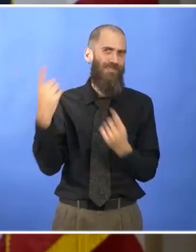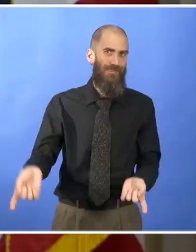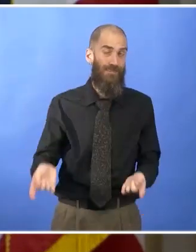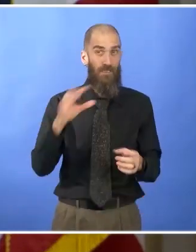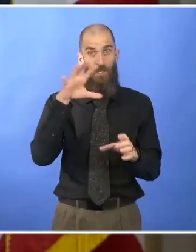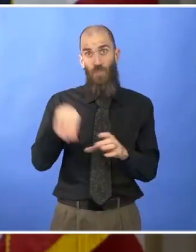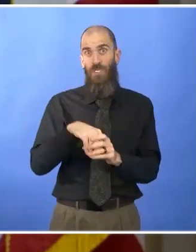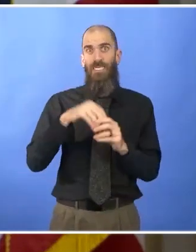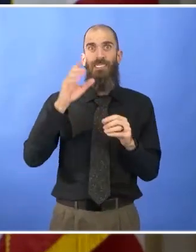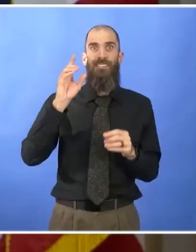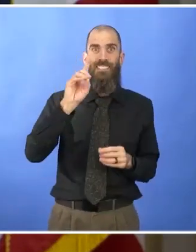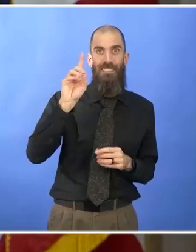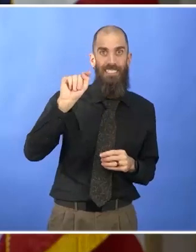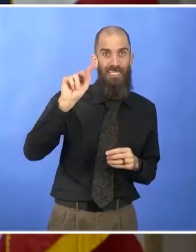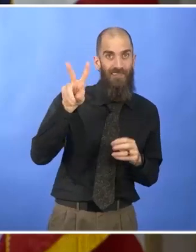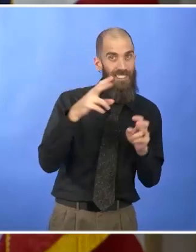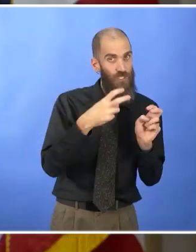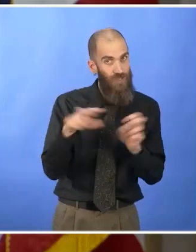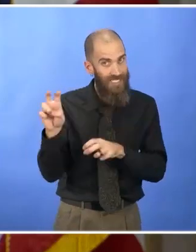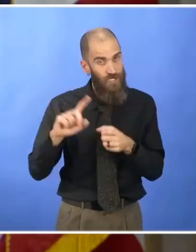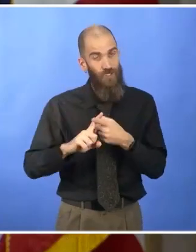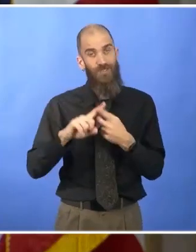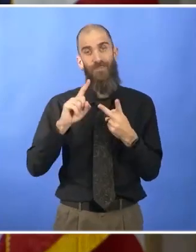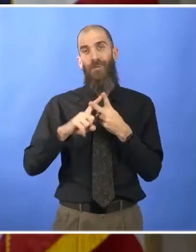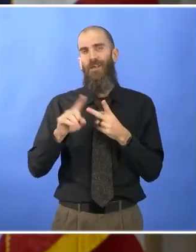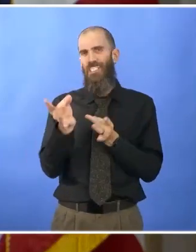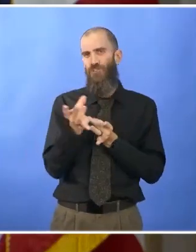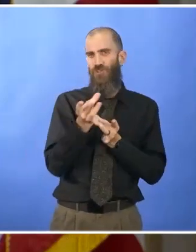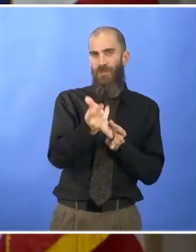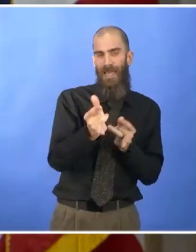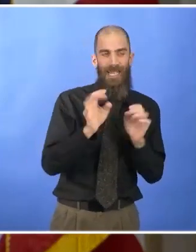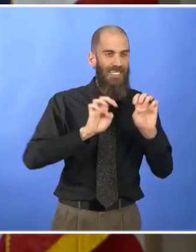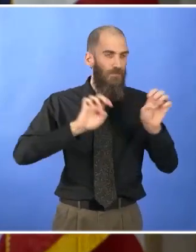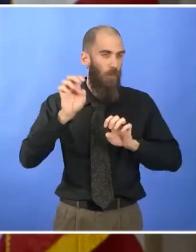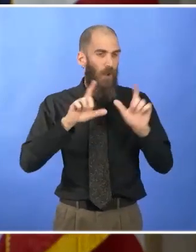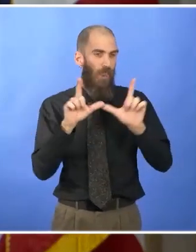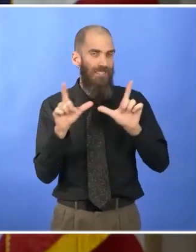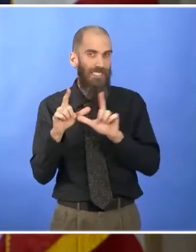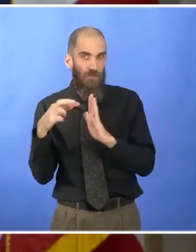STREAMLINING, EXTREMITY LICENSING RULES, AND MORE RECENTLY OUR COVERED TELEHEALTH PROGRAM. WE ARE SENDING OUR BEST WISHES TO HIM FOR HIS RETIREMENT.